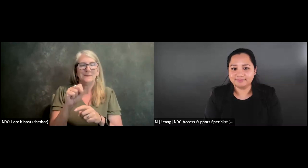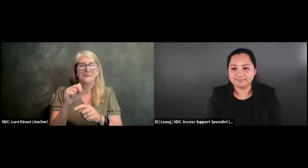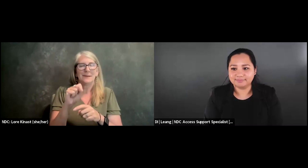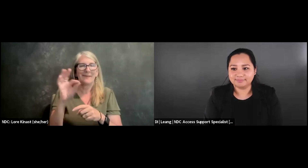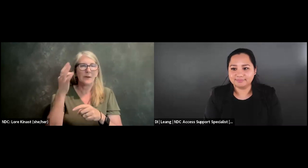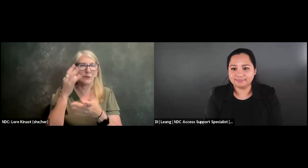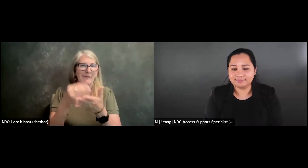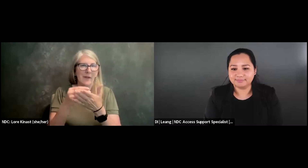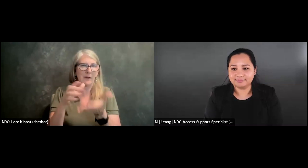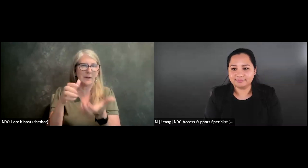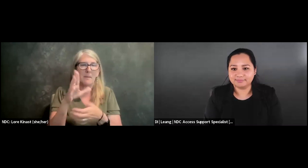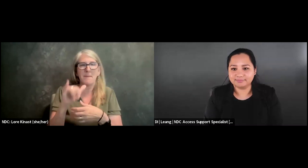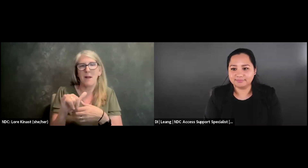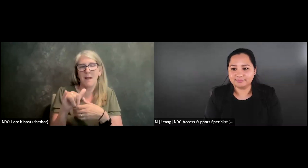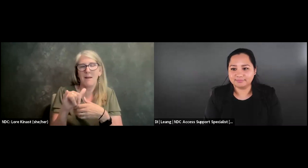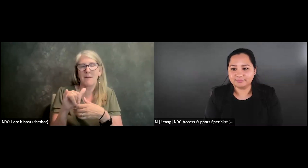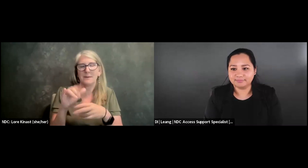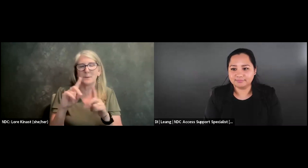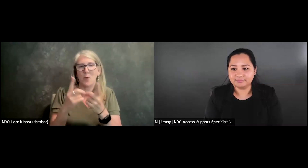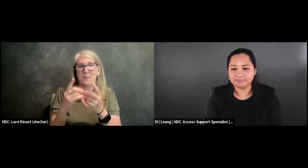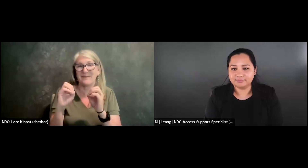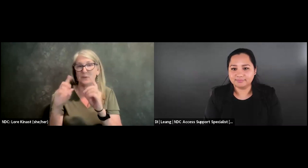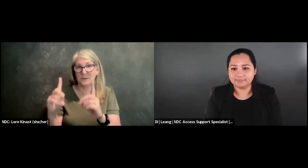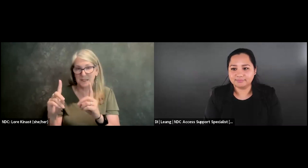is a federally-funded center through the Department